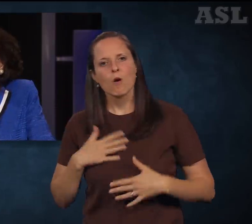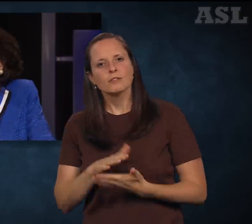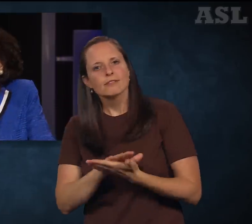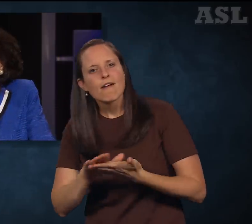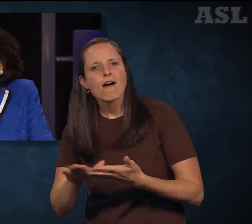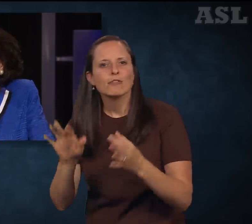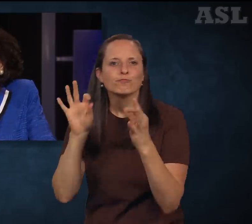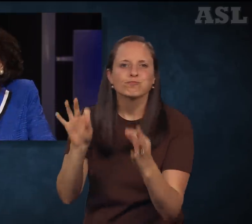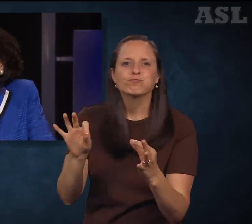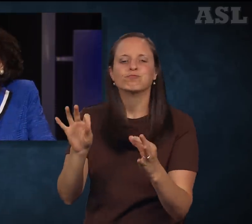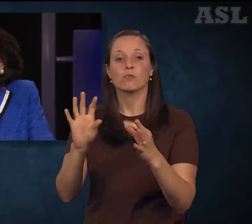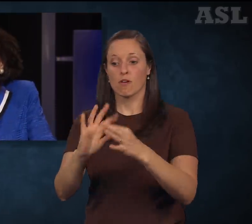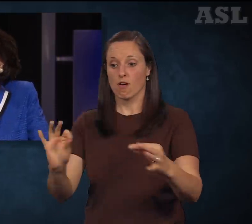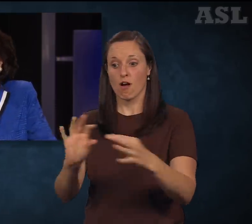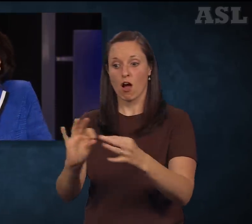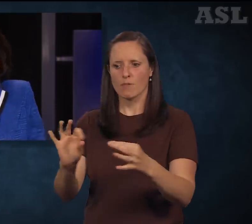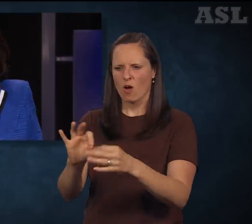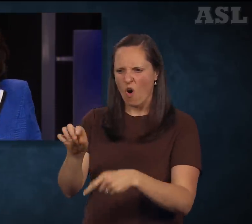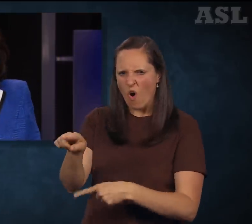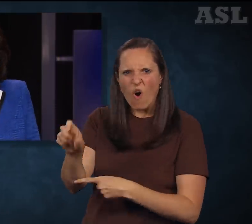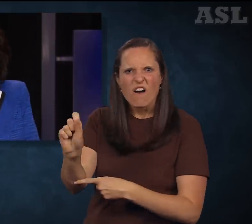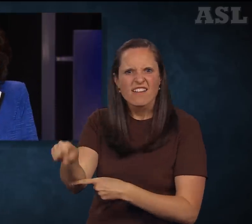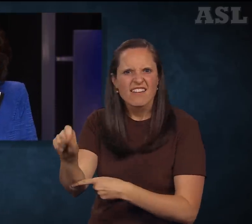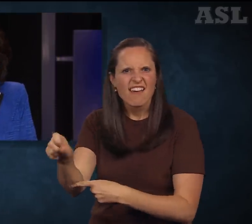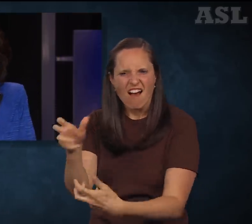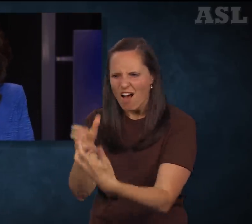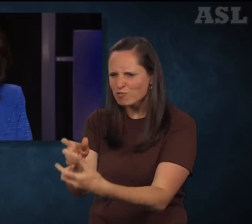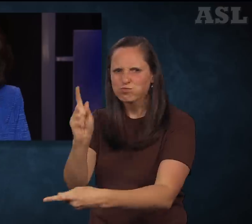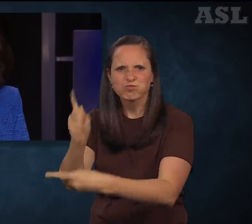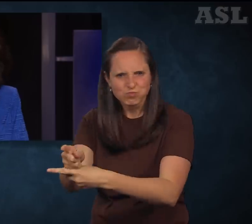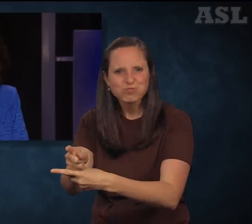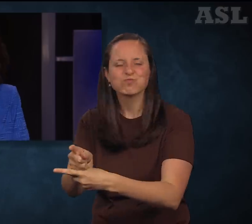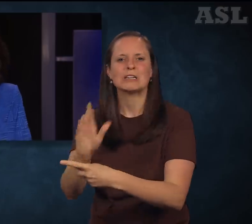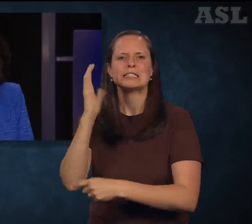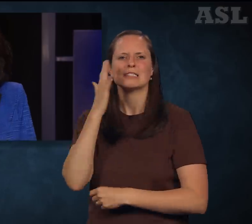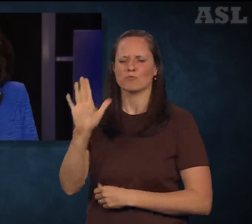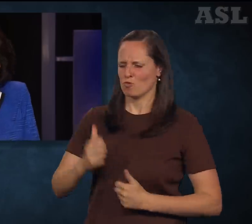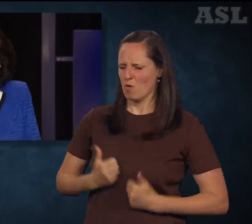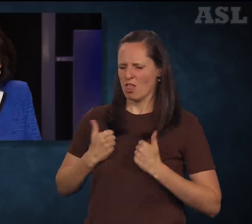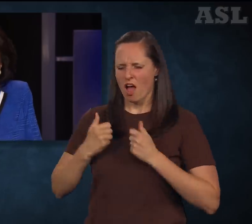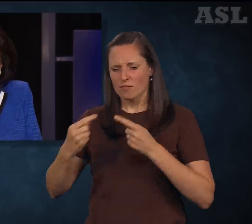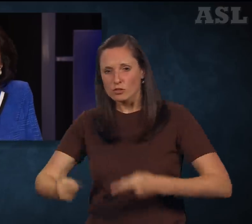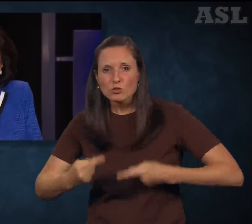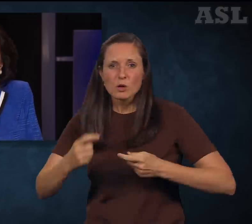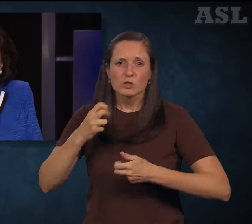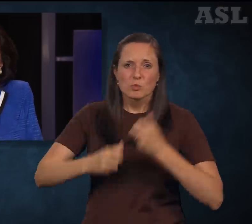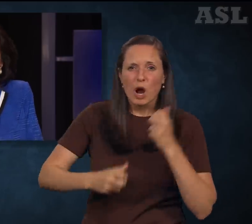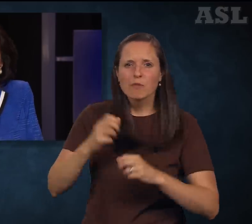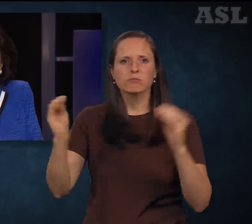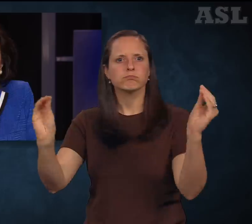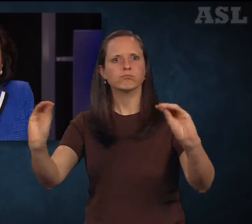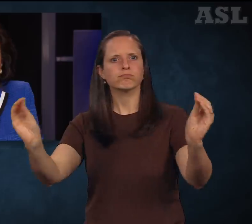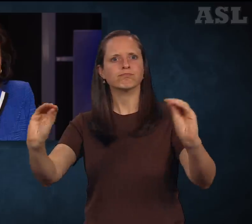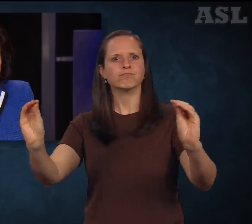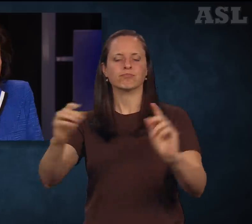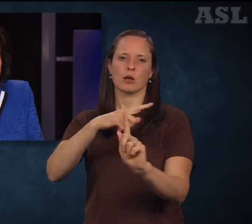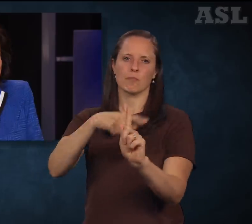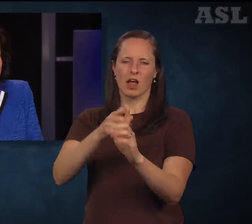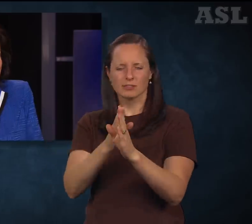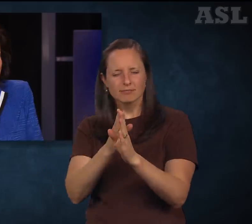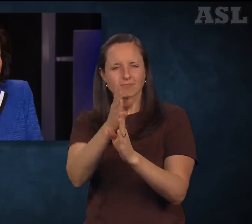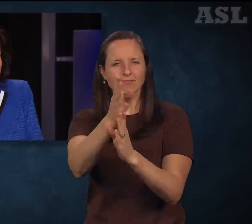CLOTHES, ALWAYS SEEM TO SAY